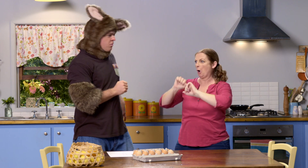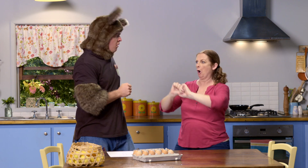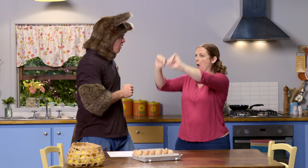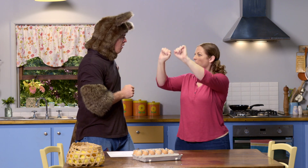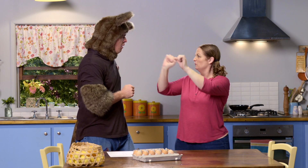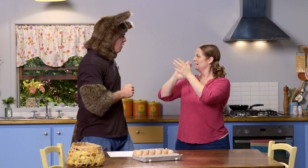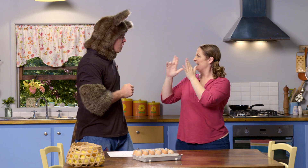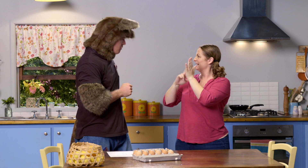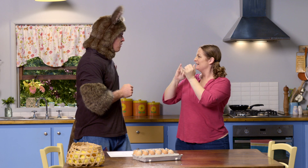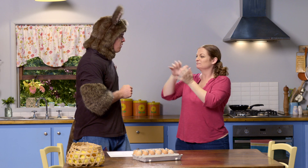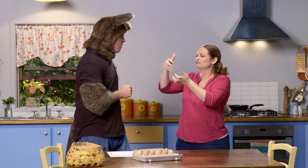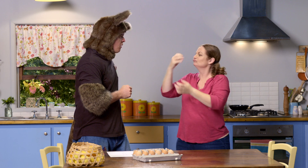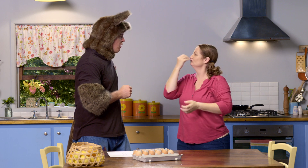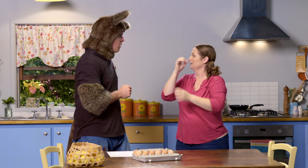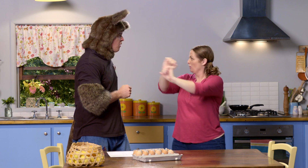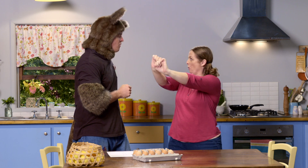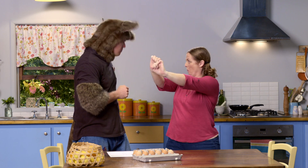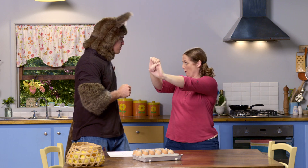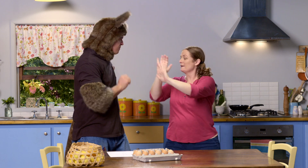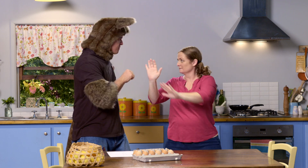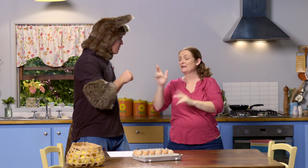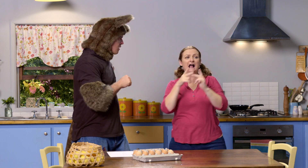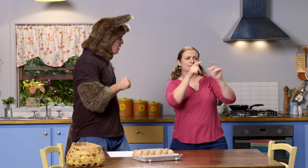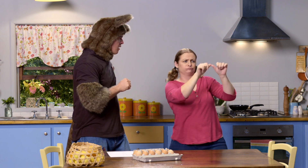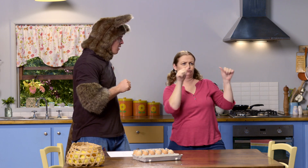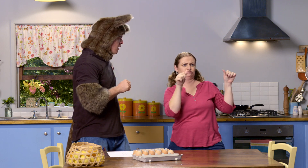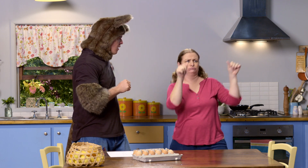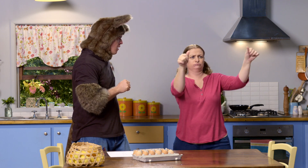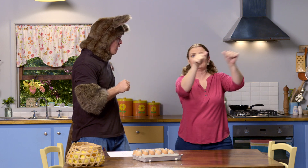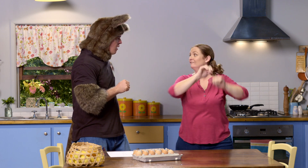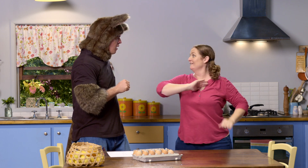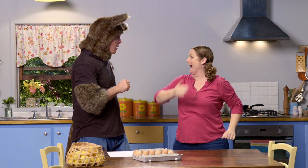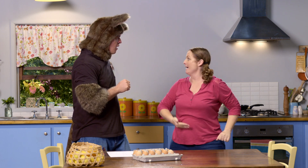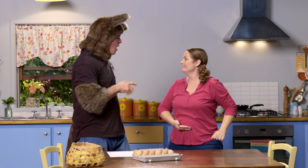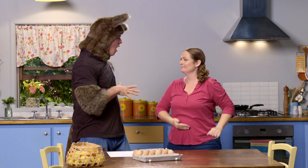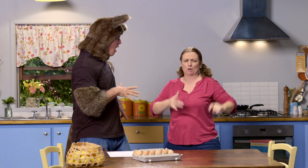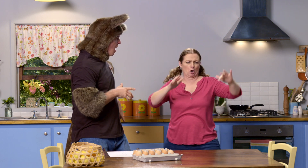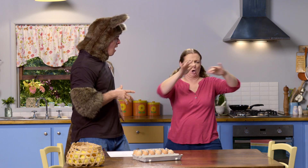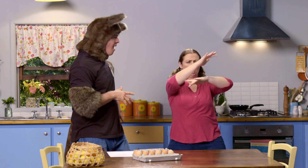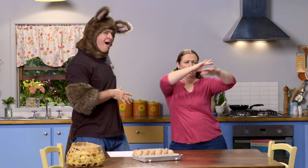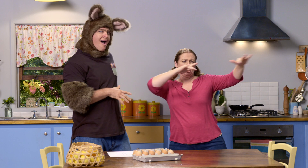in their own backyards, and they use those. But farms have lots and lots of hens running around.